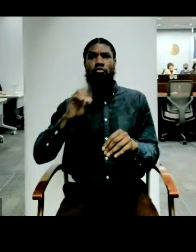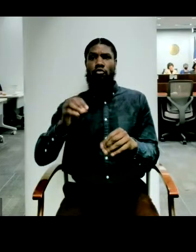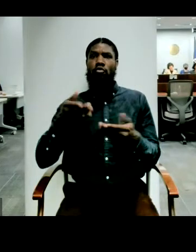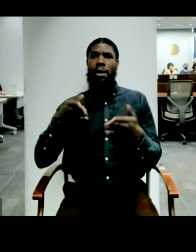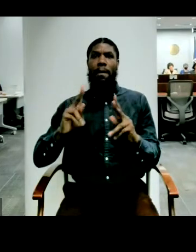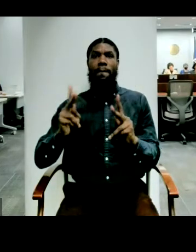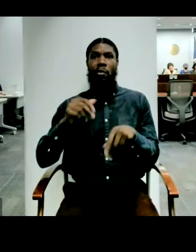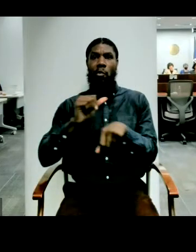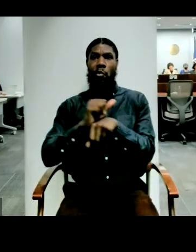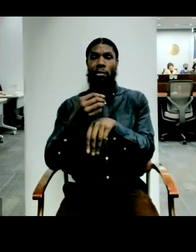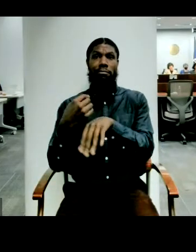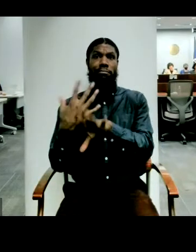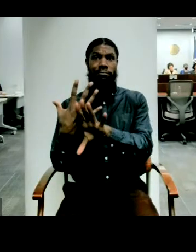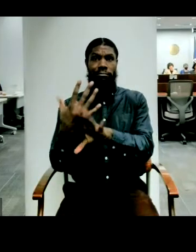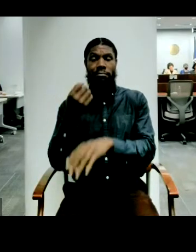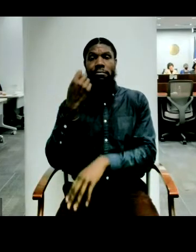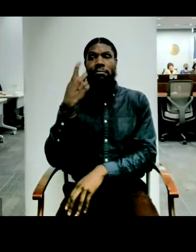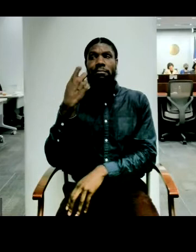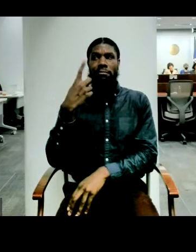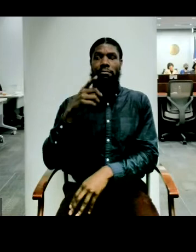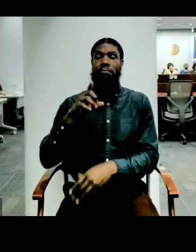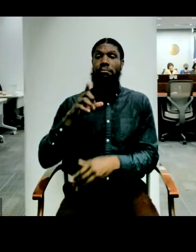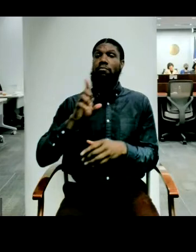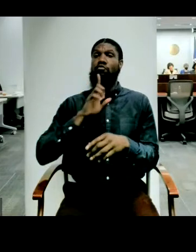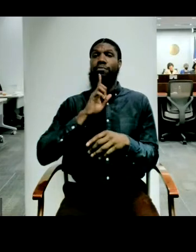there is a lot of softwares developed that allows you to monitor more closely,